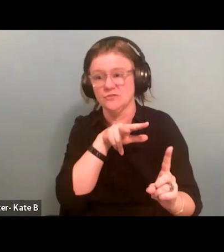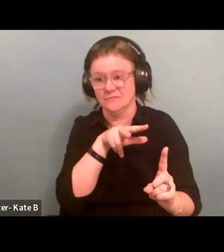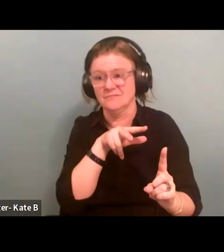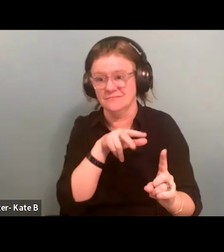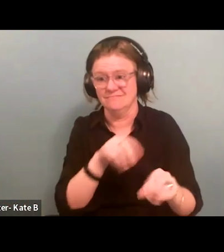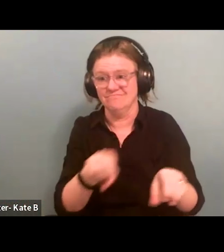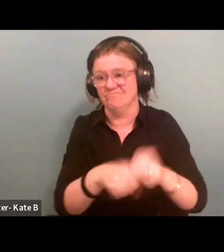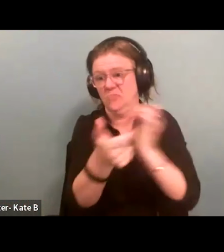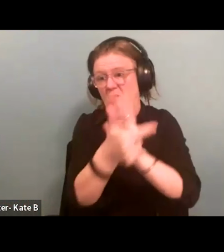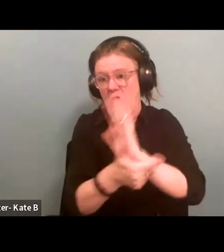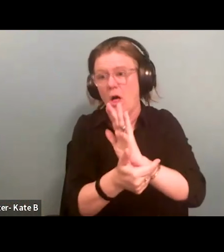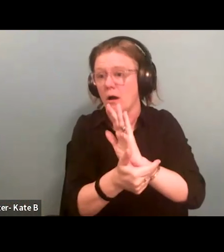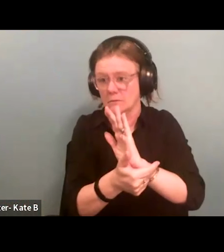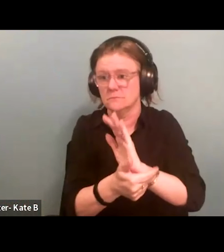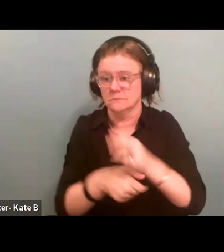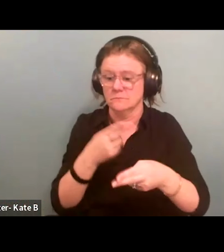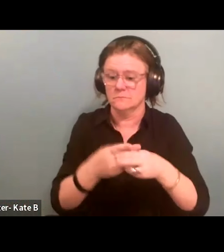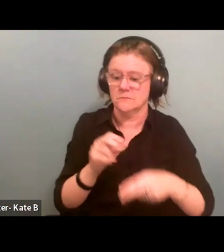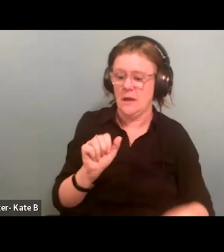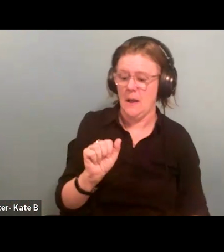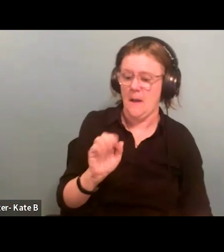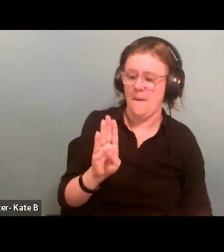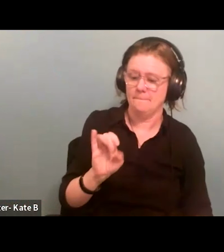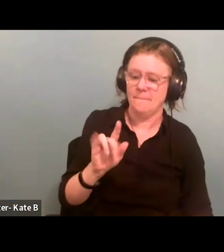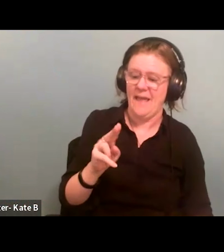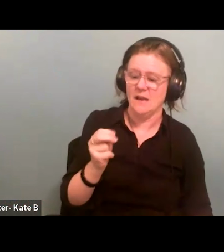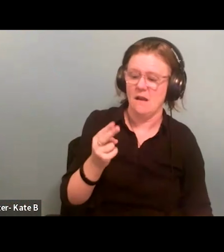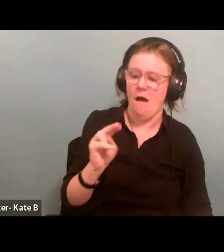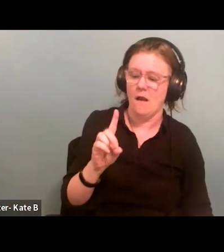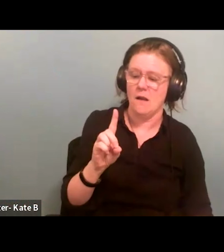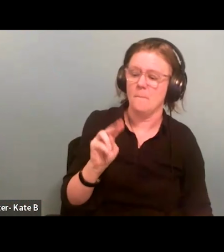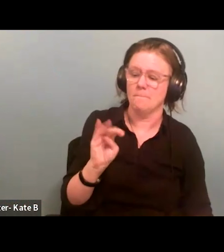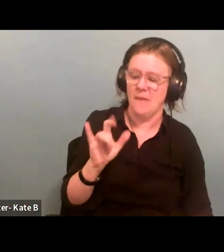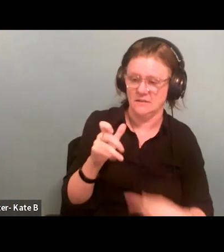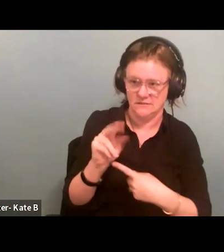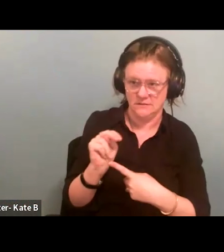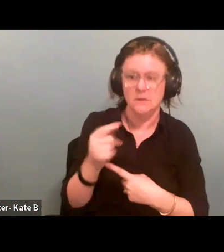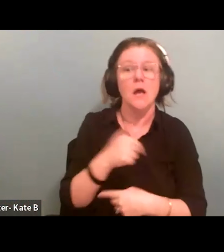criminal law and statutes. And we help make sure, Area Agencies on Aging and Department of Aging,